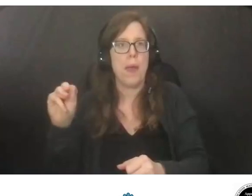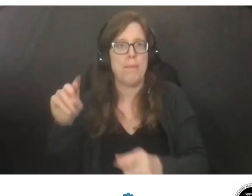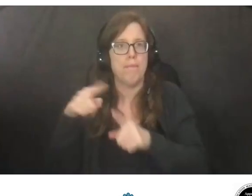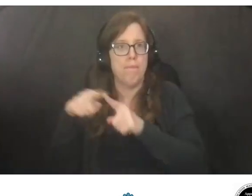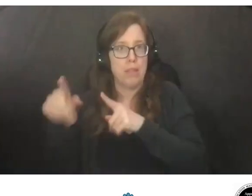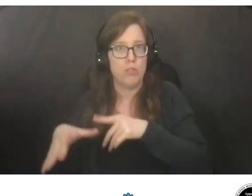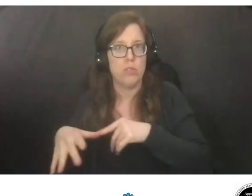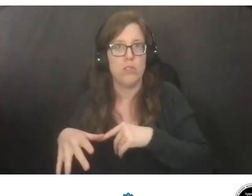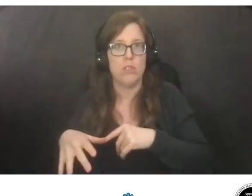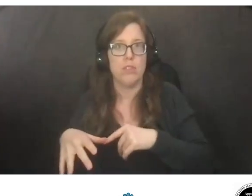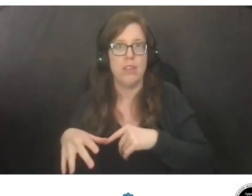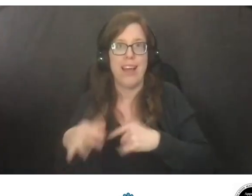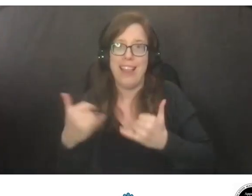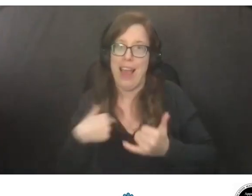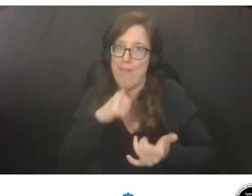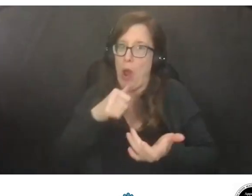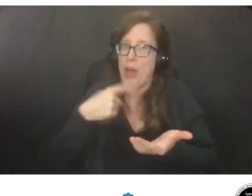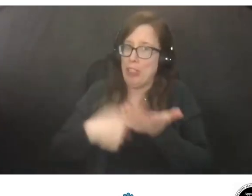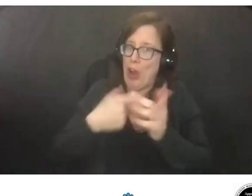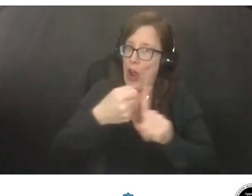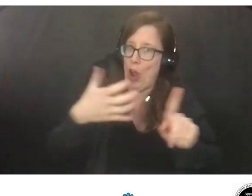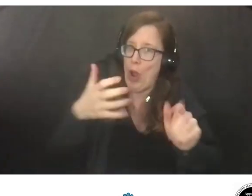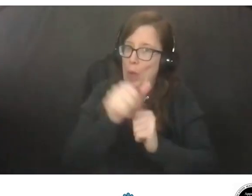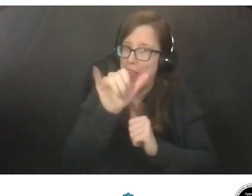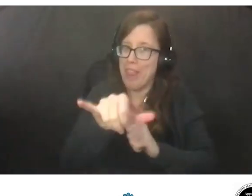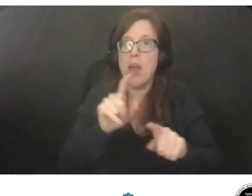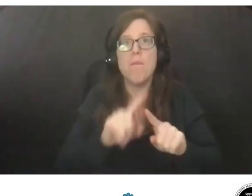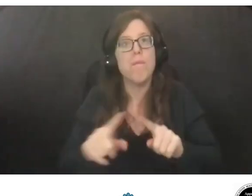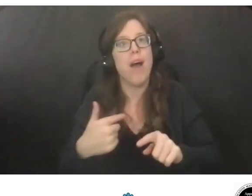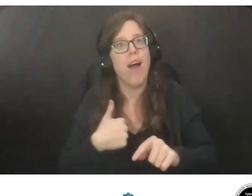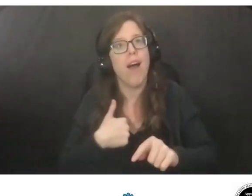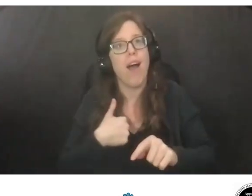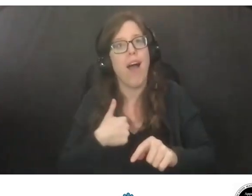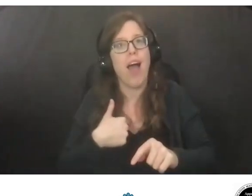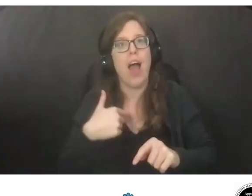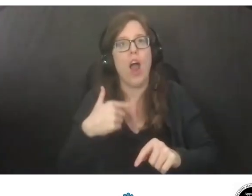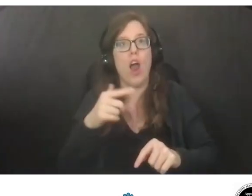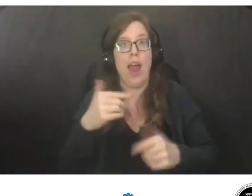It's not what I'm here to talk about today, but I do present a lot about